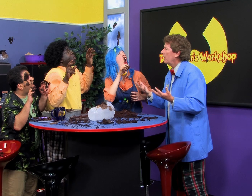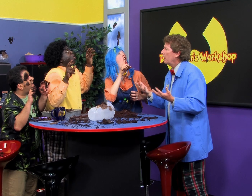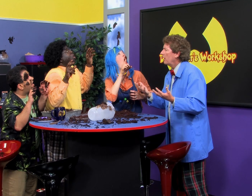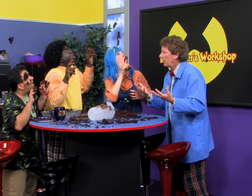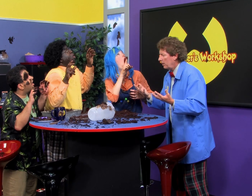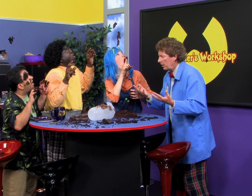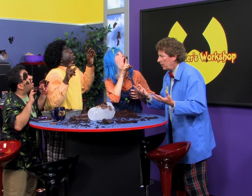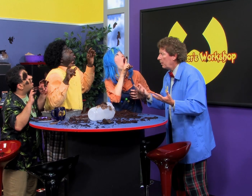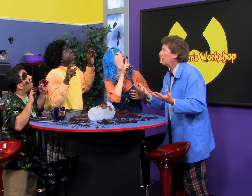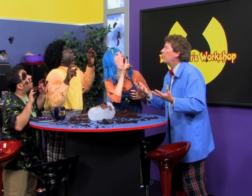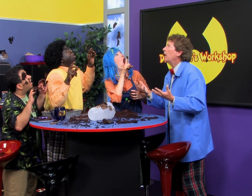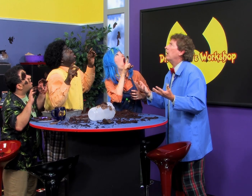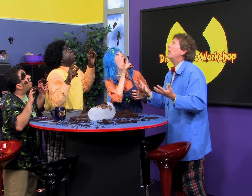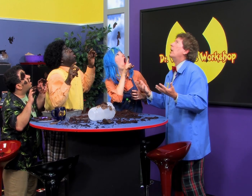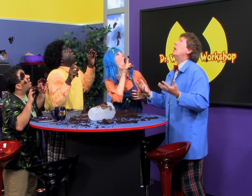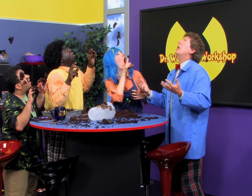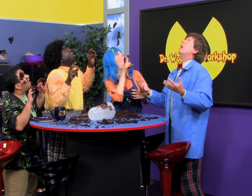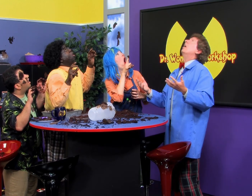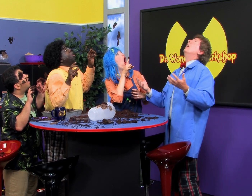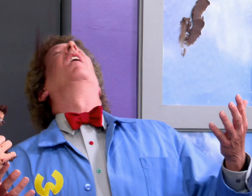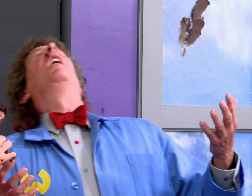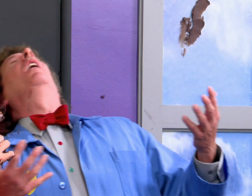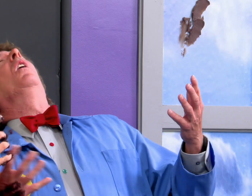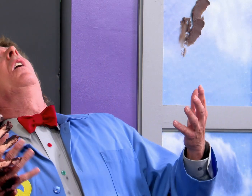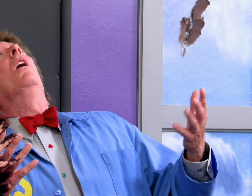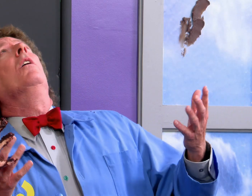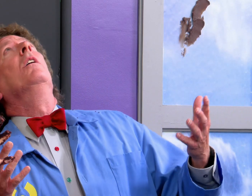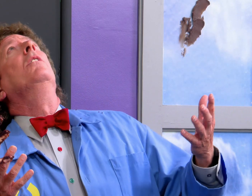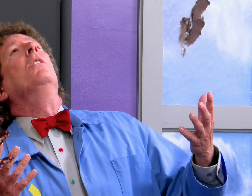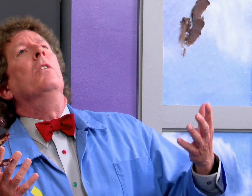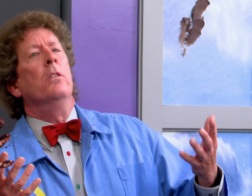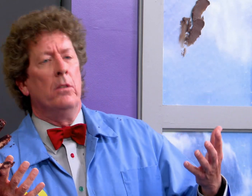OHH! [WHIZZING] [PLOP PLOP] OH!